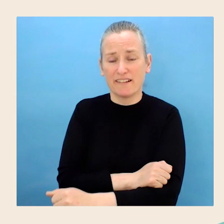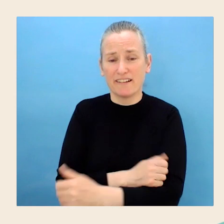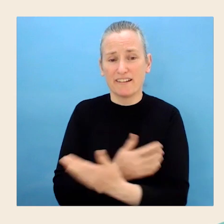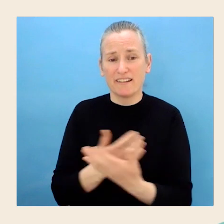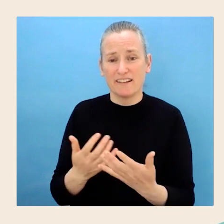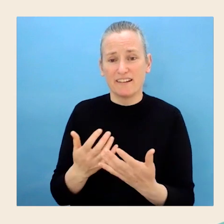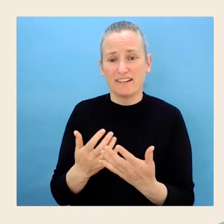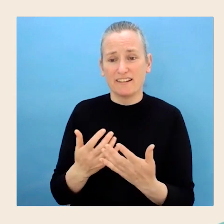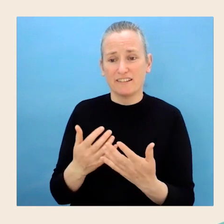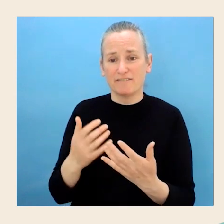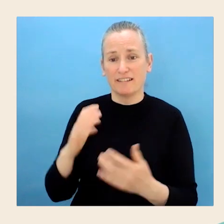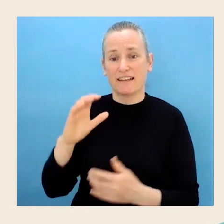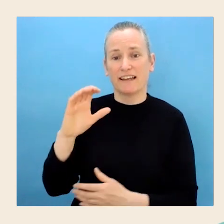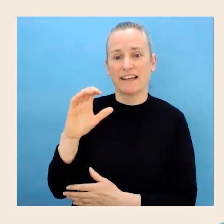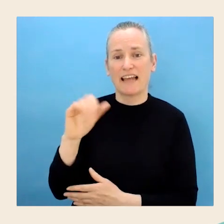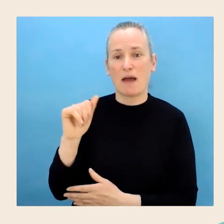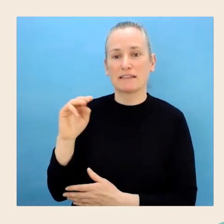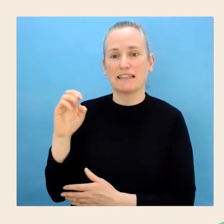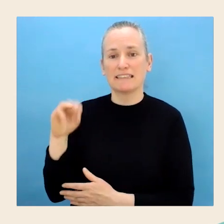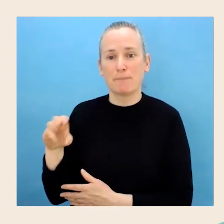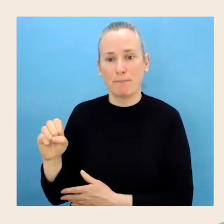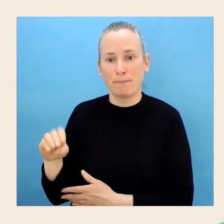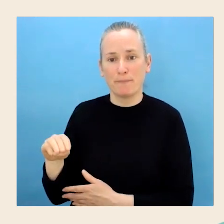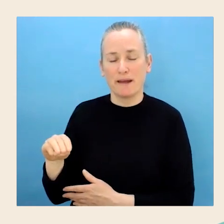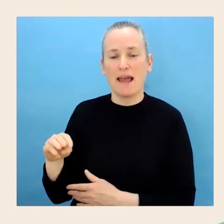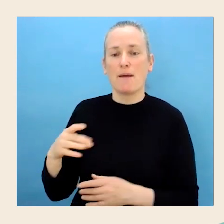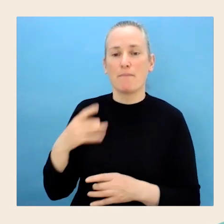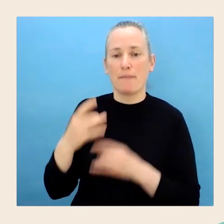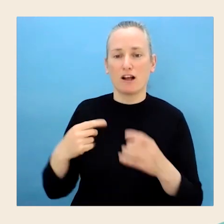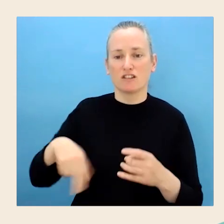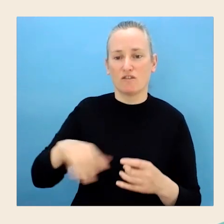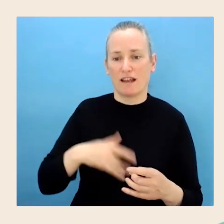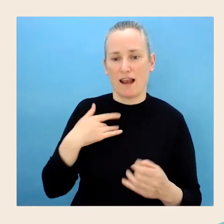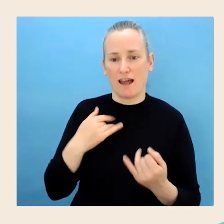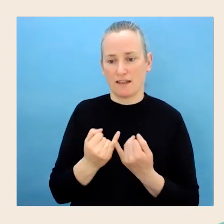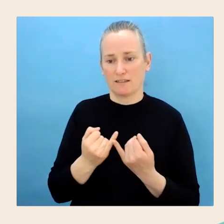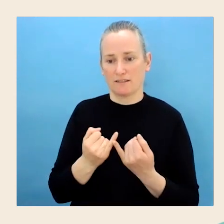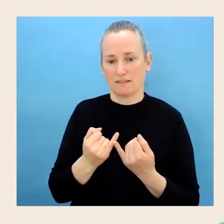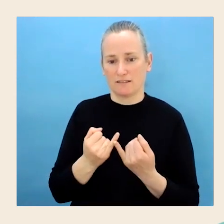which makes us feel like we're not enough, we're never doing enough,